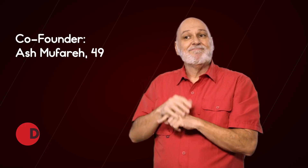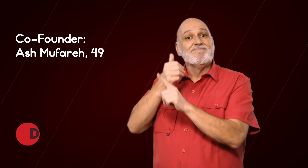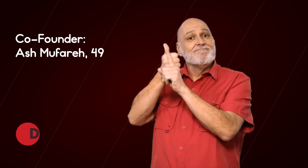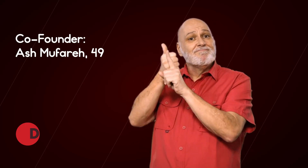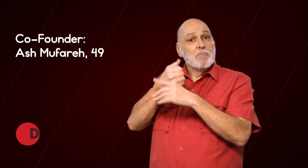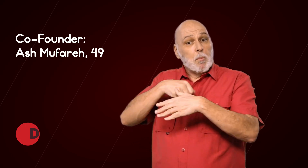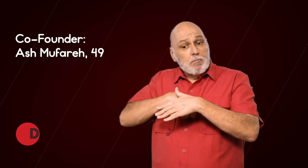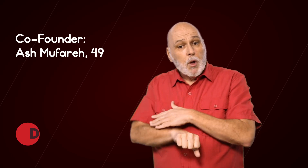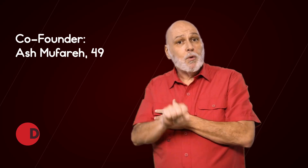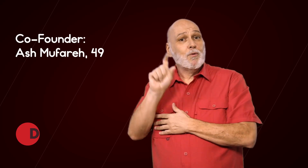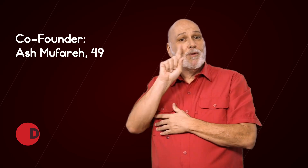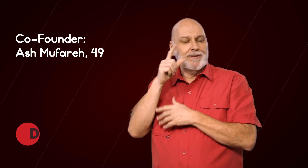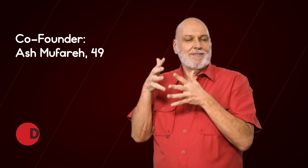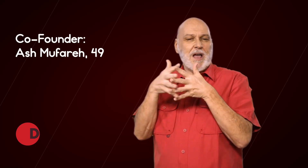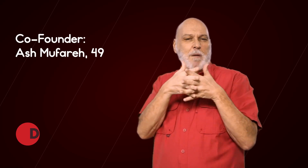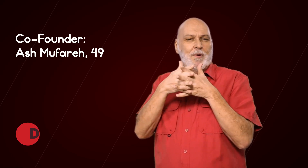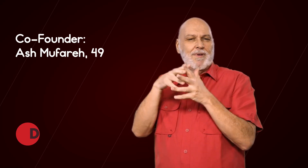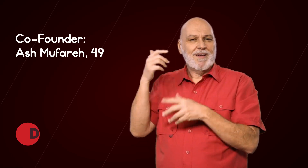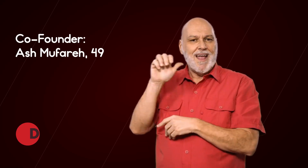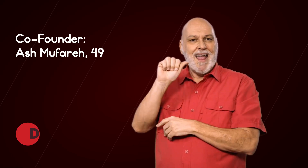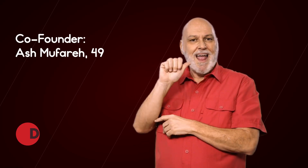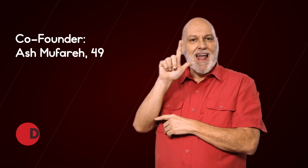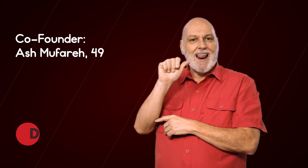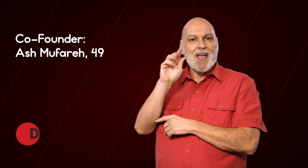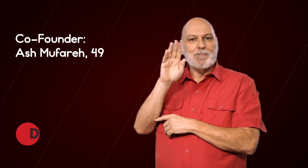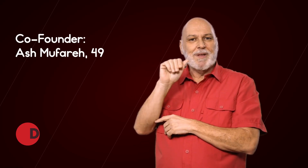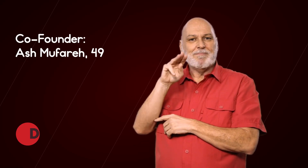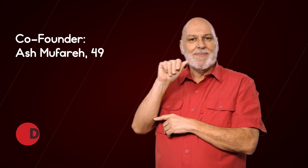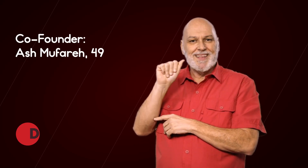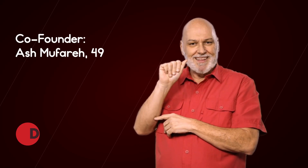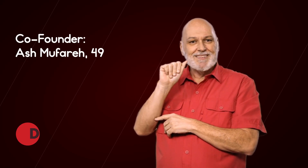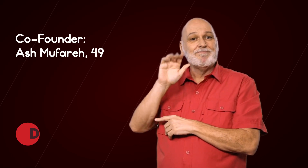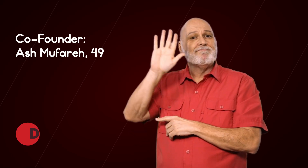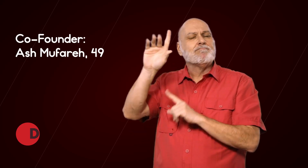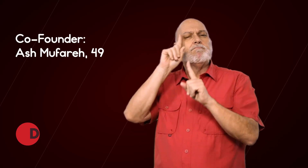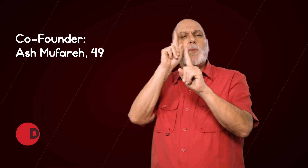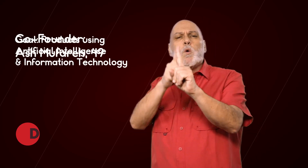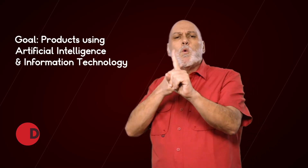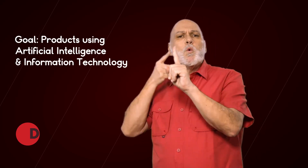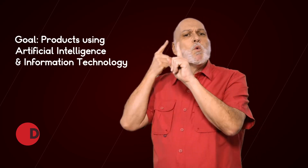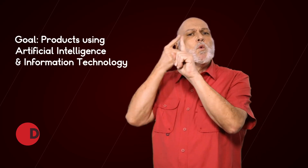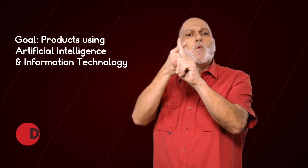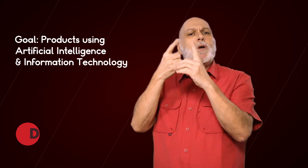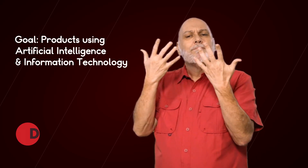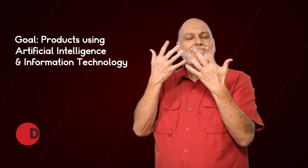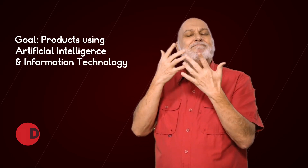"GoFounders" since July 2018.